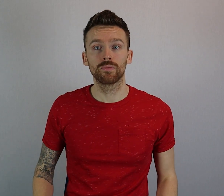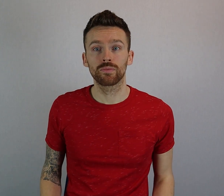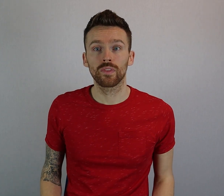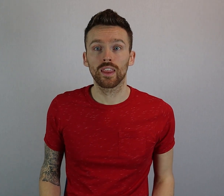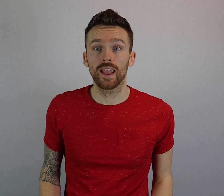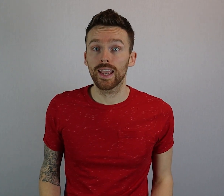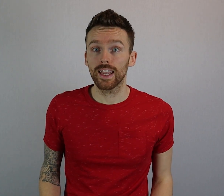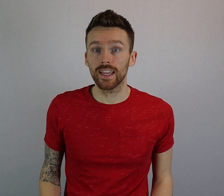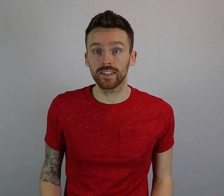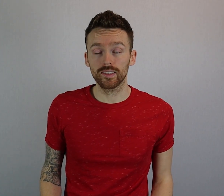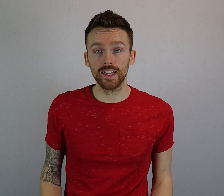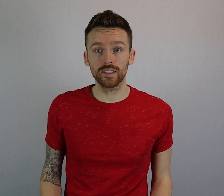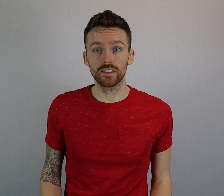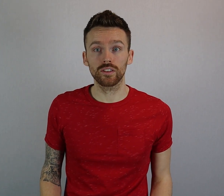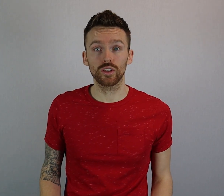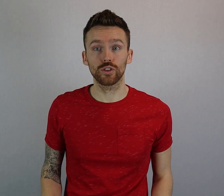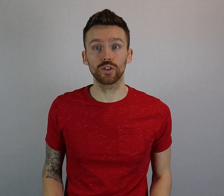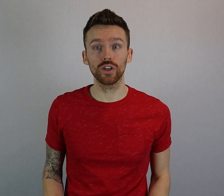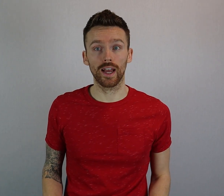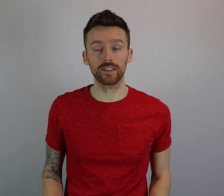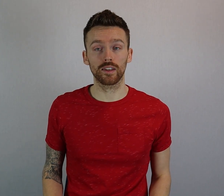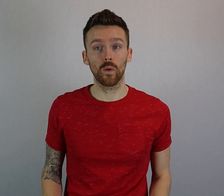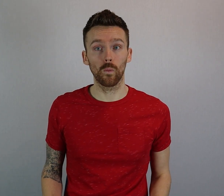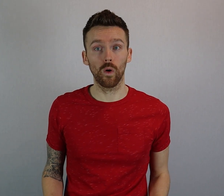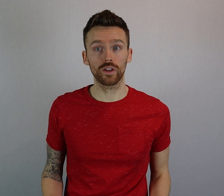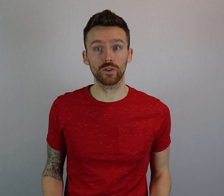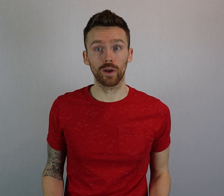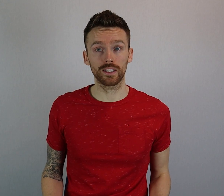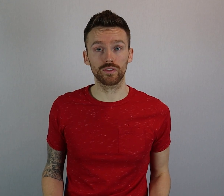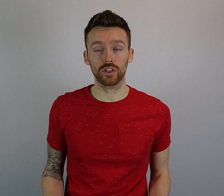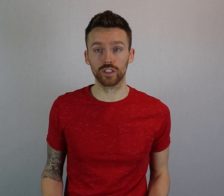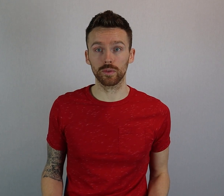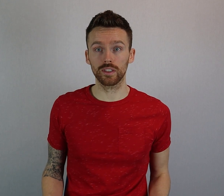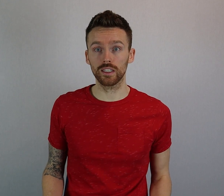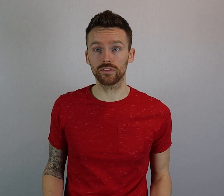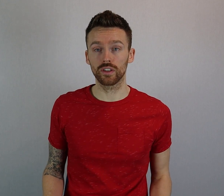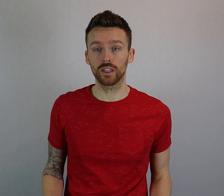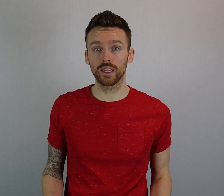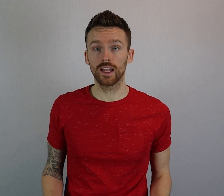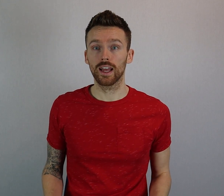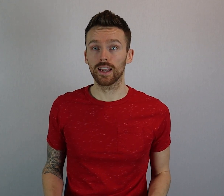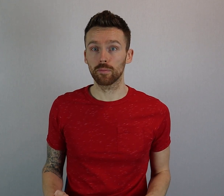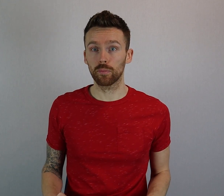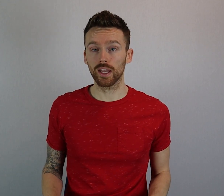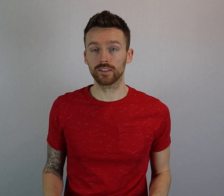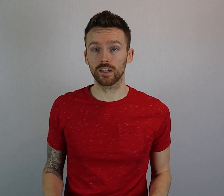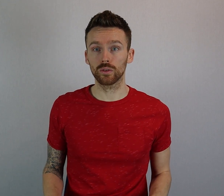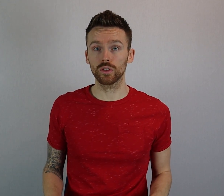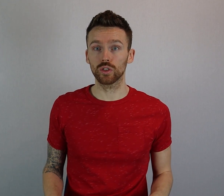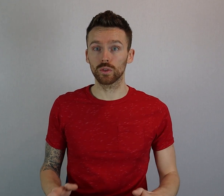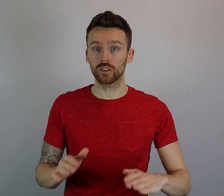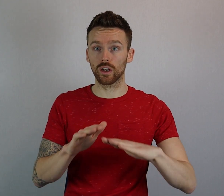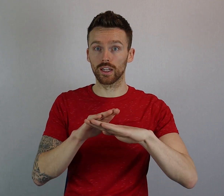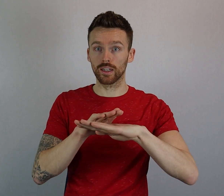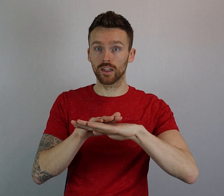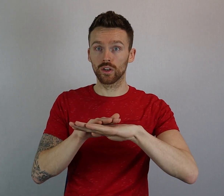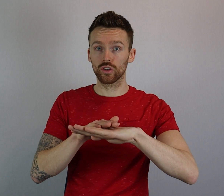In a sentence you could ask, "what are your plans for Christmas Eve?" and in bsl you would sign